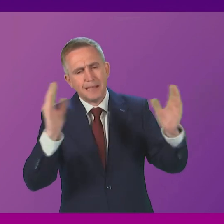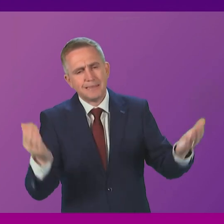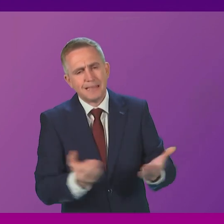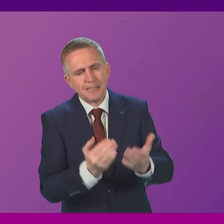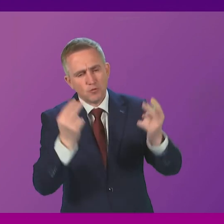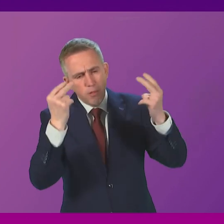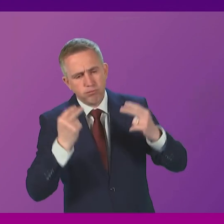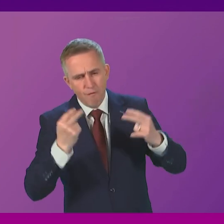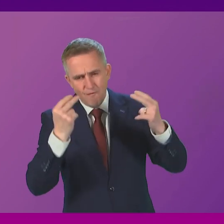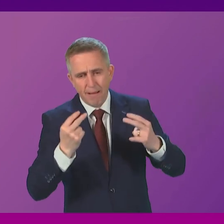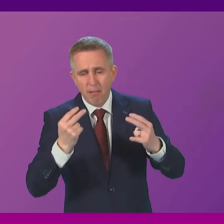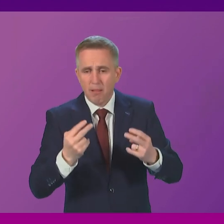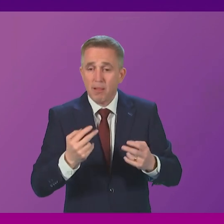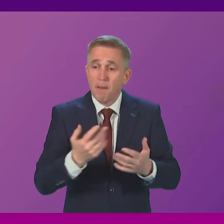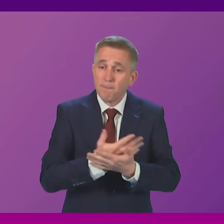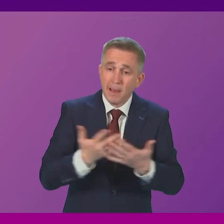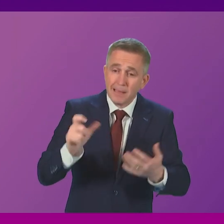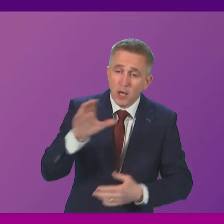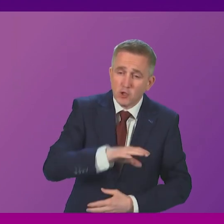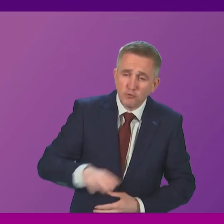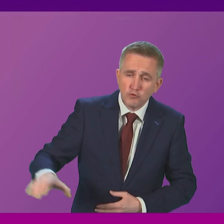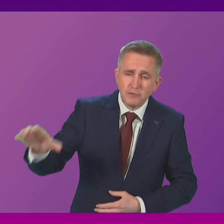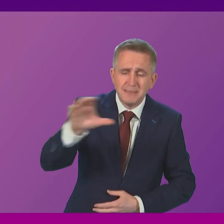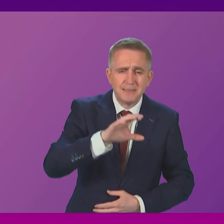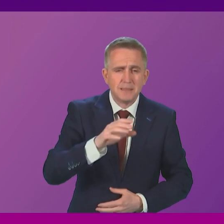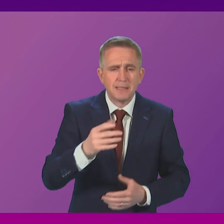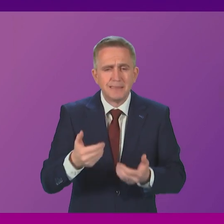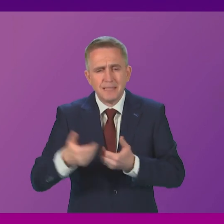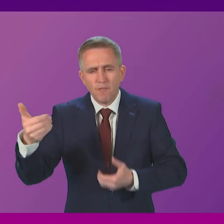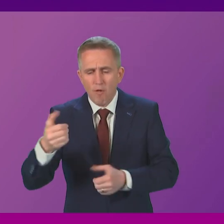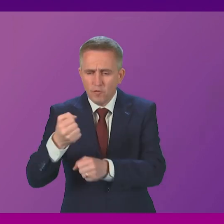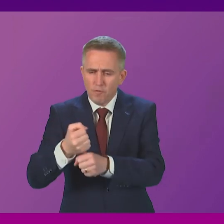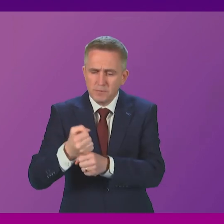leaders of many independent countries—never mind those of devolved Governments—can only dream of.